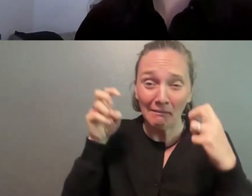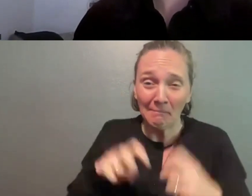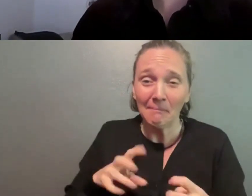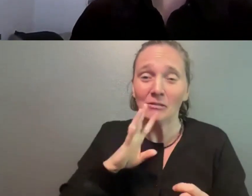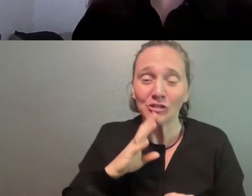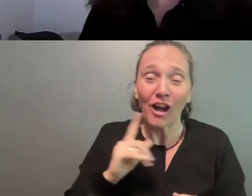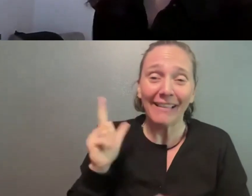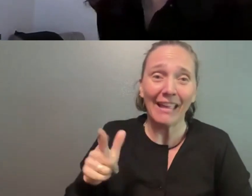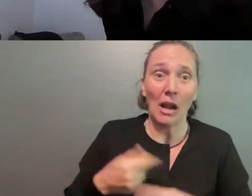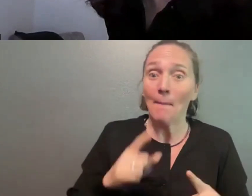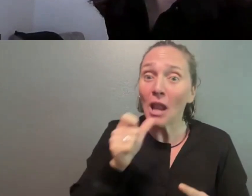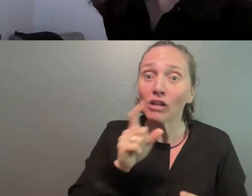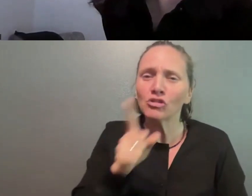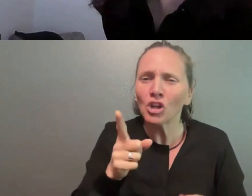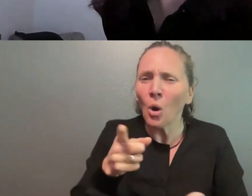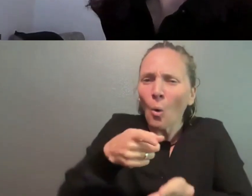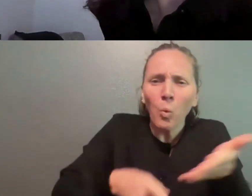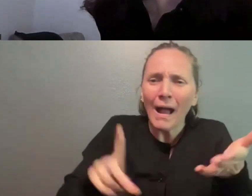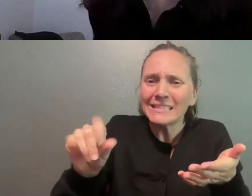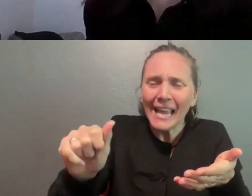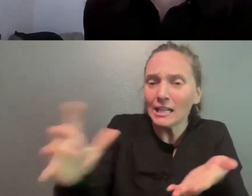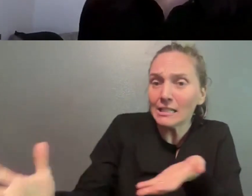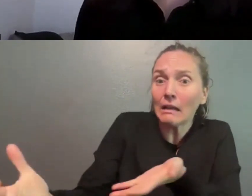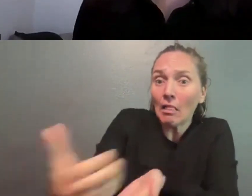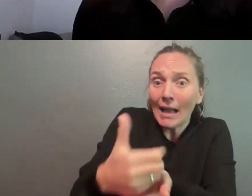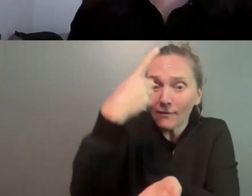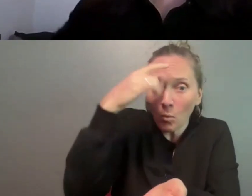to start collecting that to do that comparison.